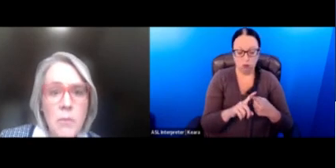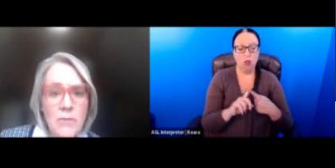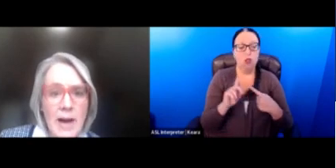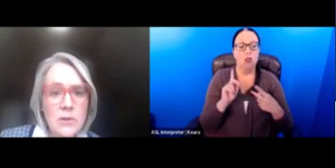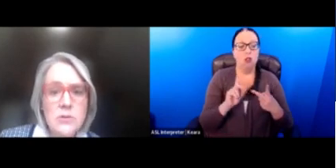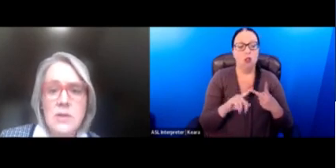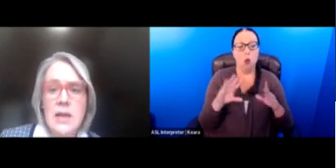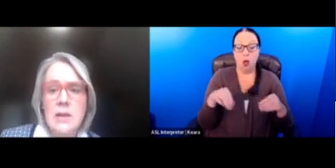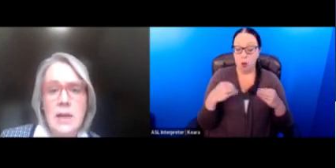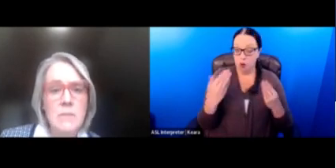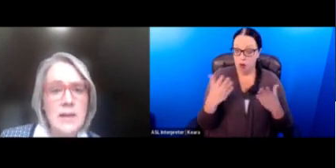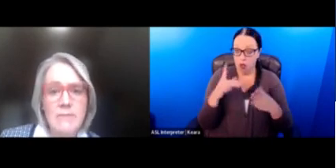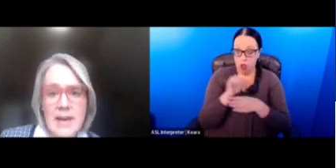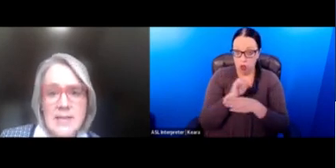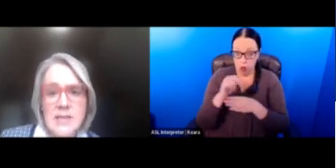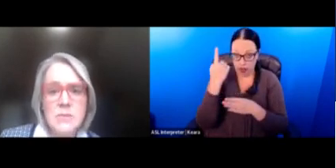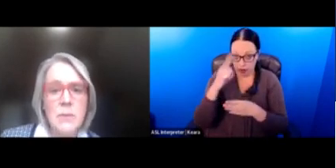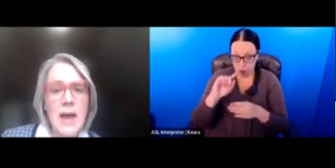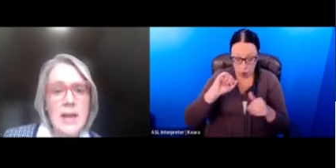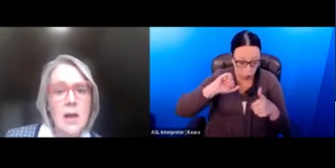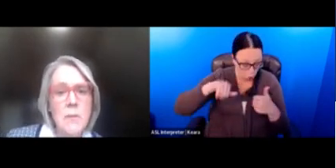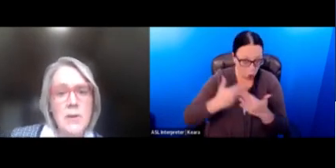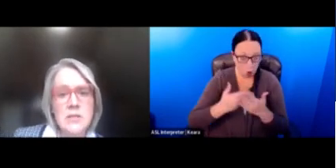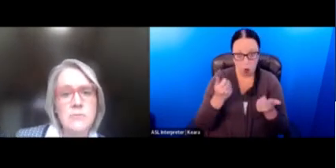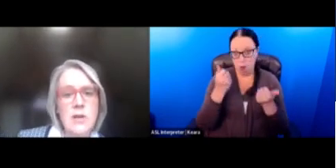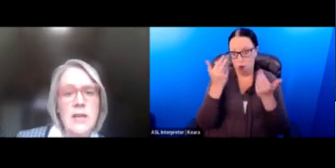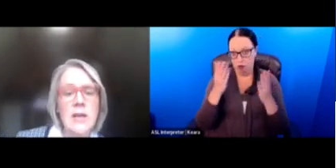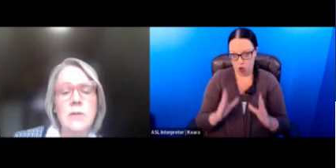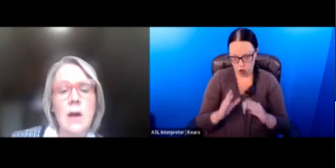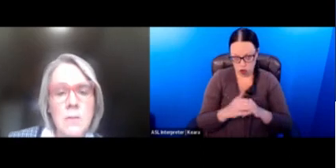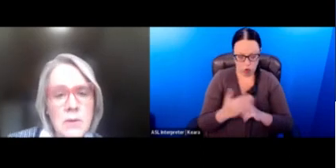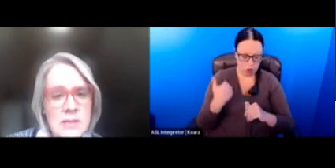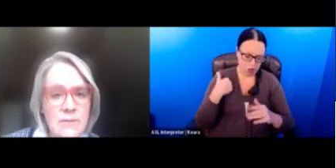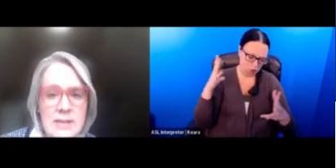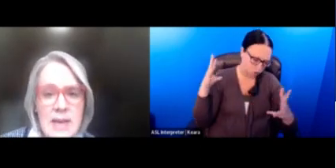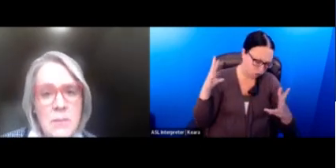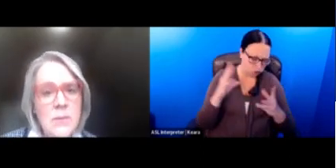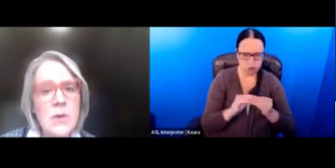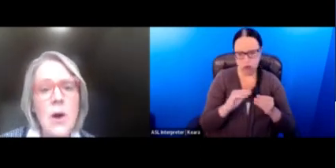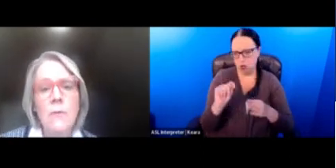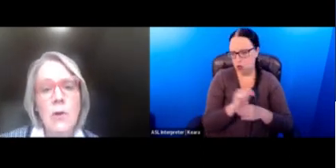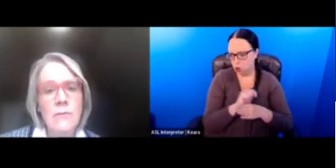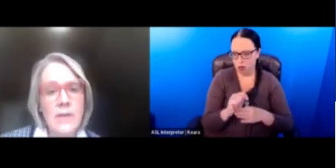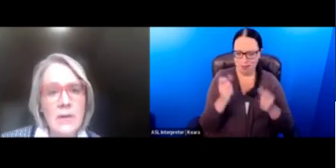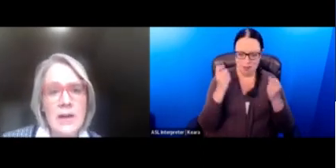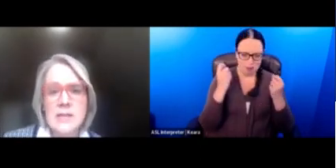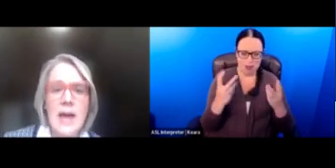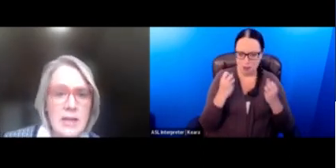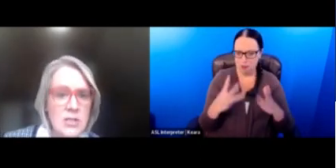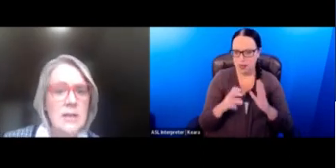various aging population and our DD population or ID populations. To give examples of how the